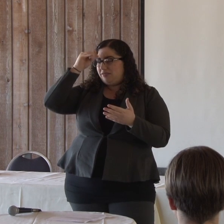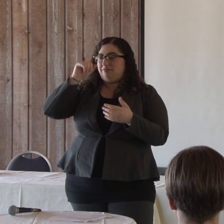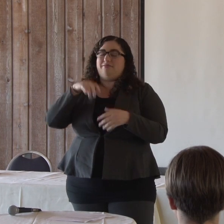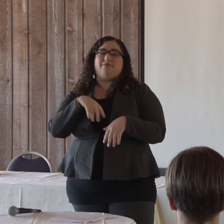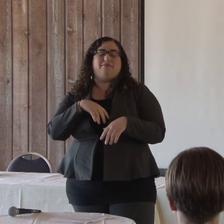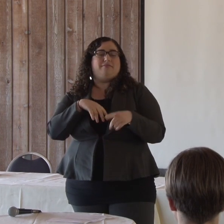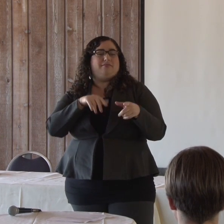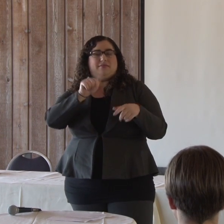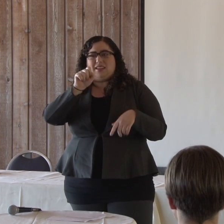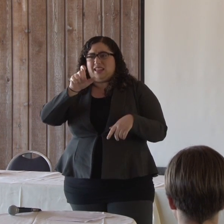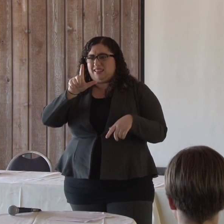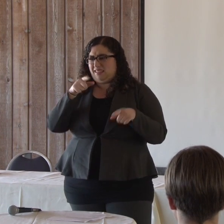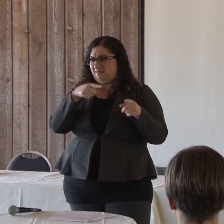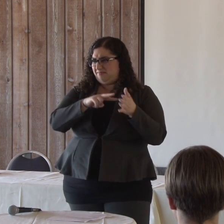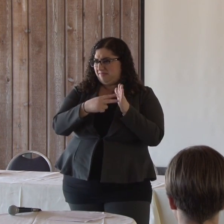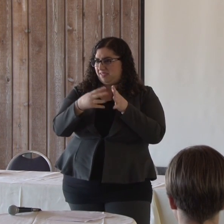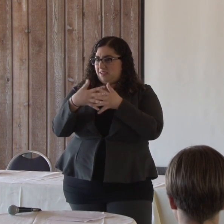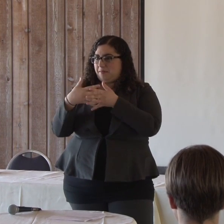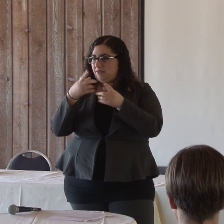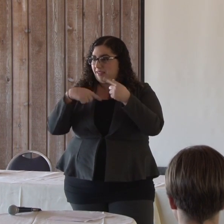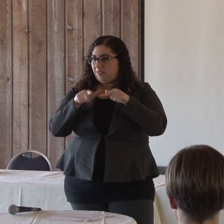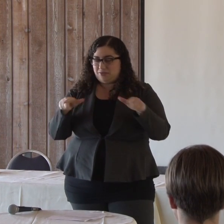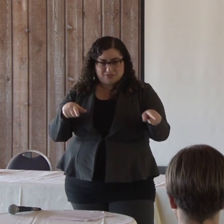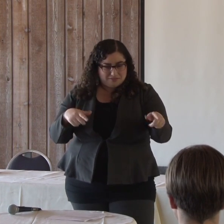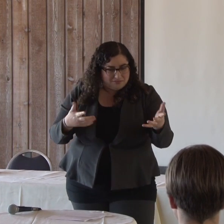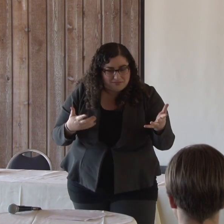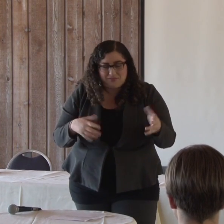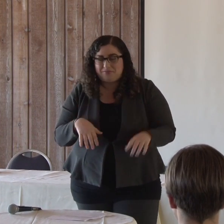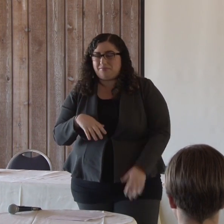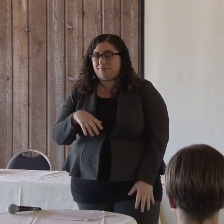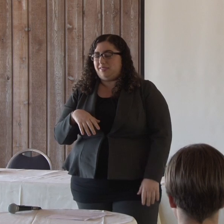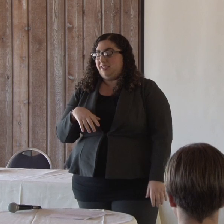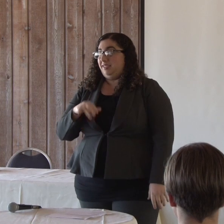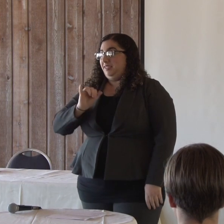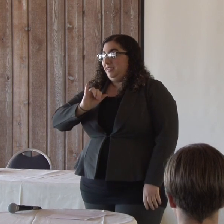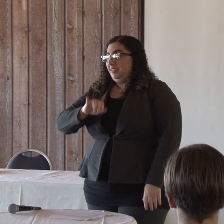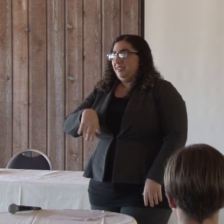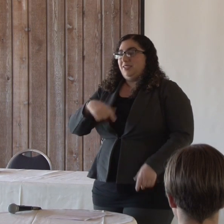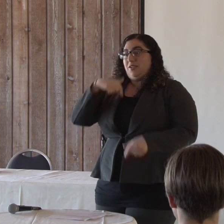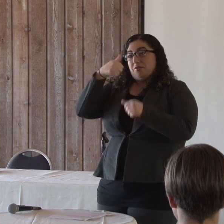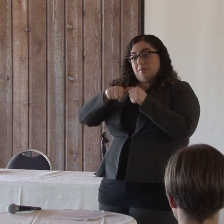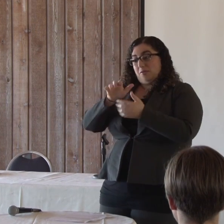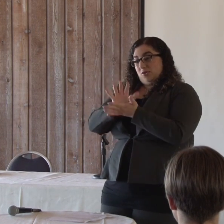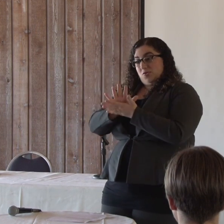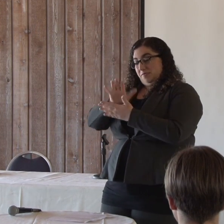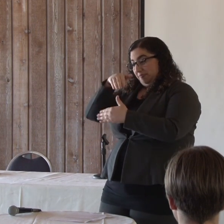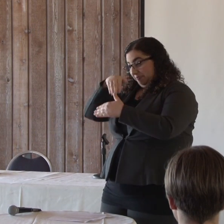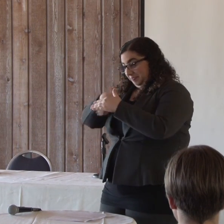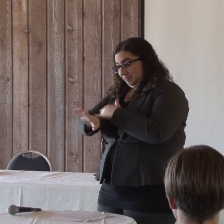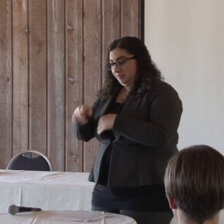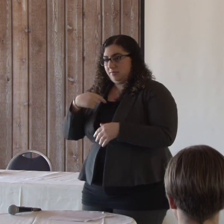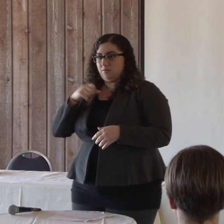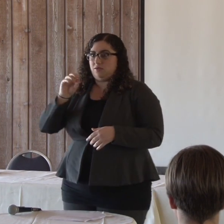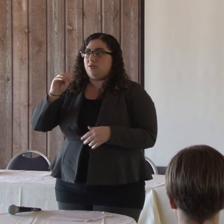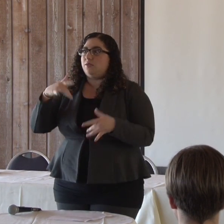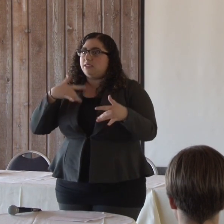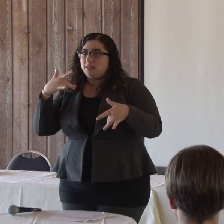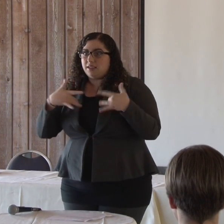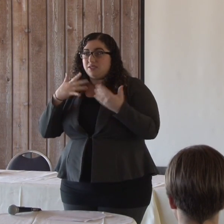as a little girl, but then coming to America I had to learn English which was a completely different language and then ASL instead of ISL.